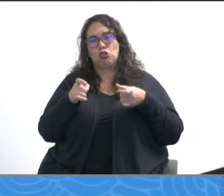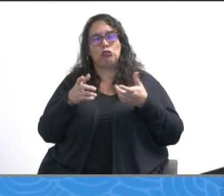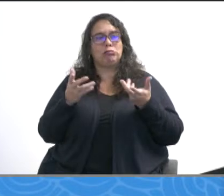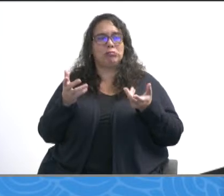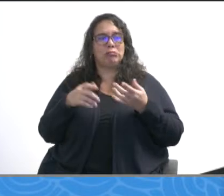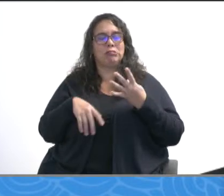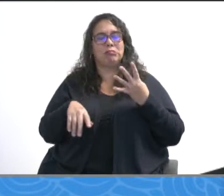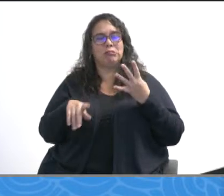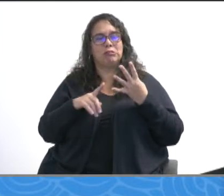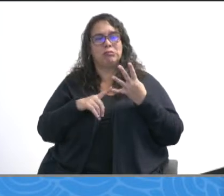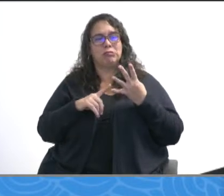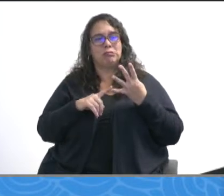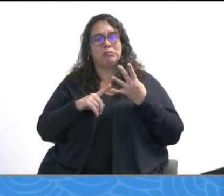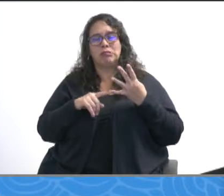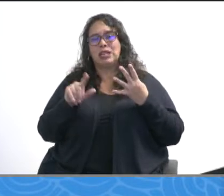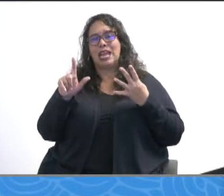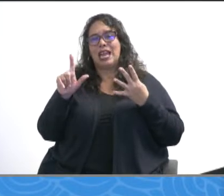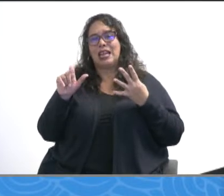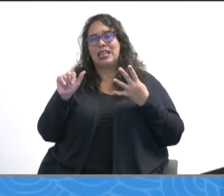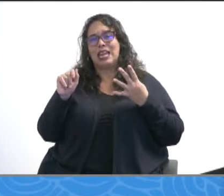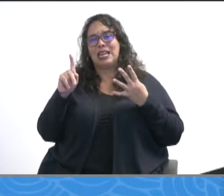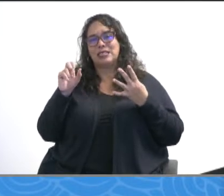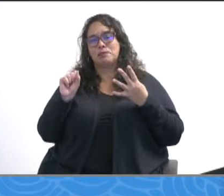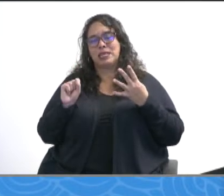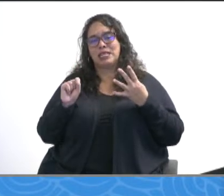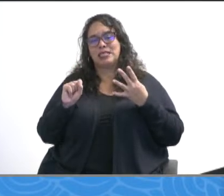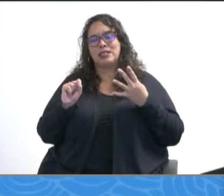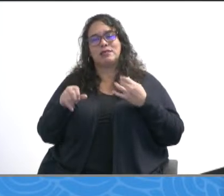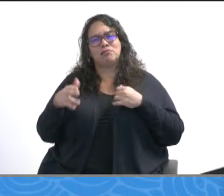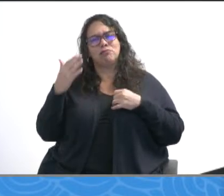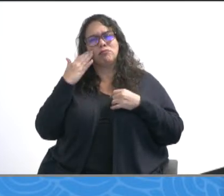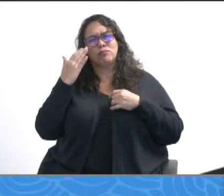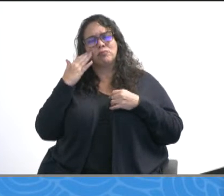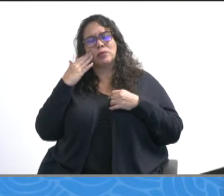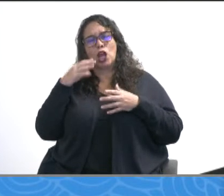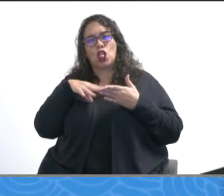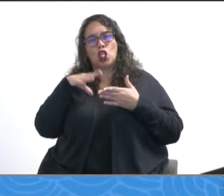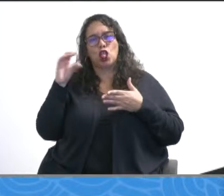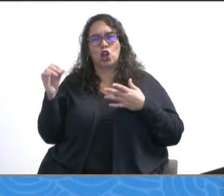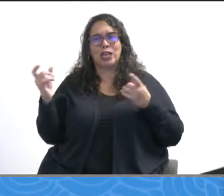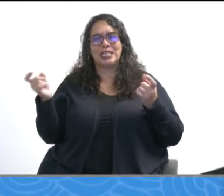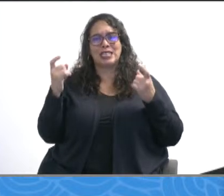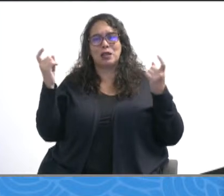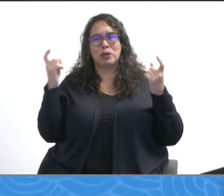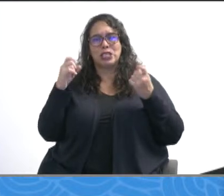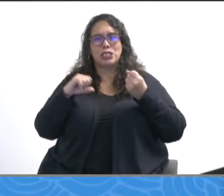and the LASP, which is also known as the Learning Acceleration and Support Plan.